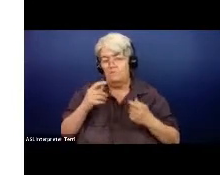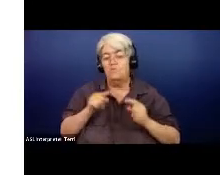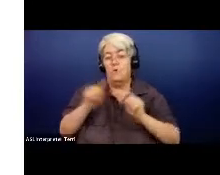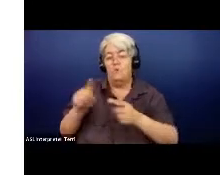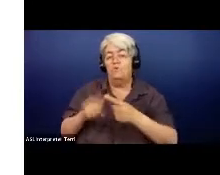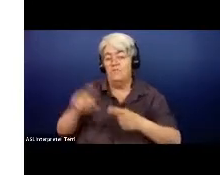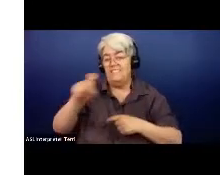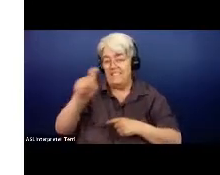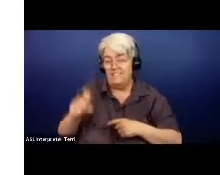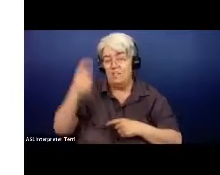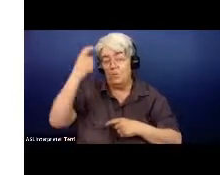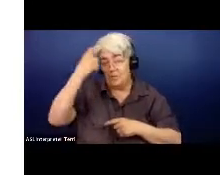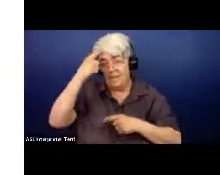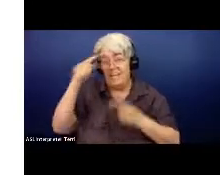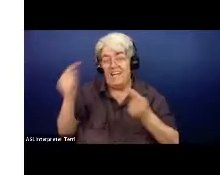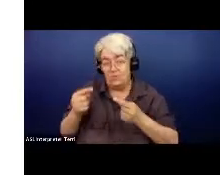advisory committee. Which is in council